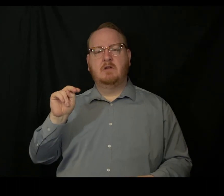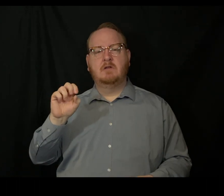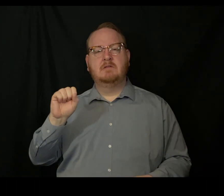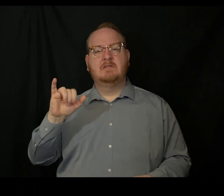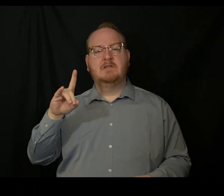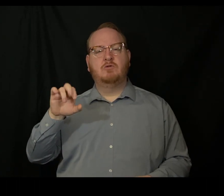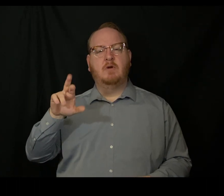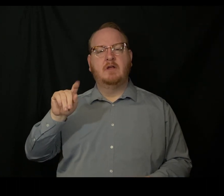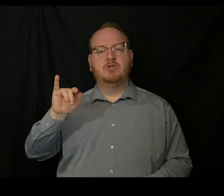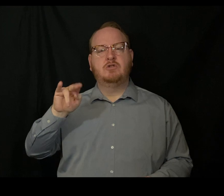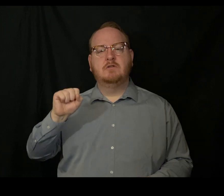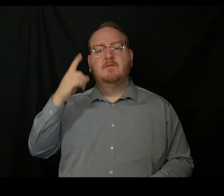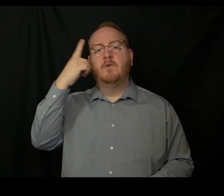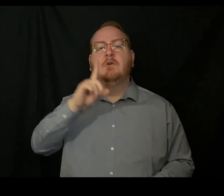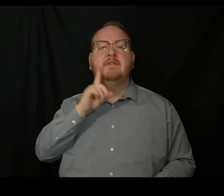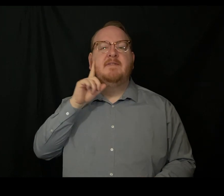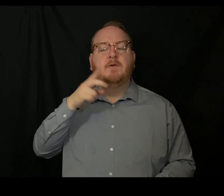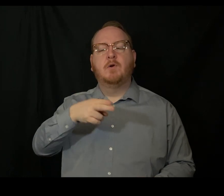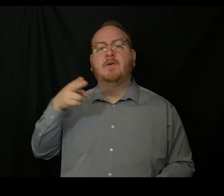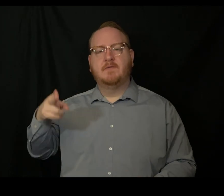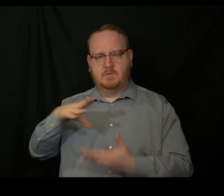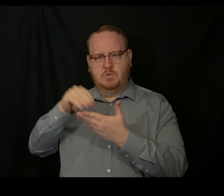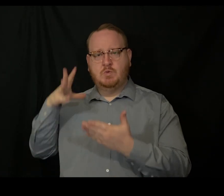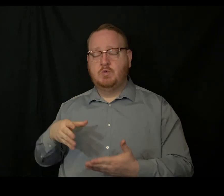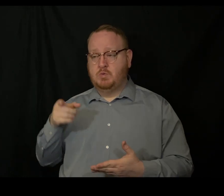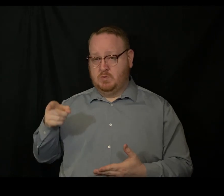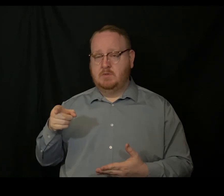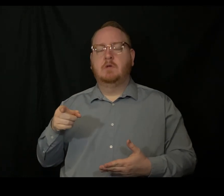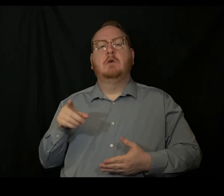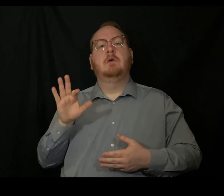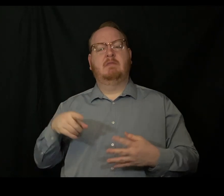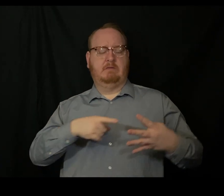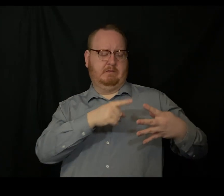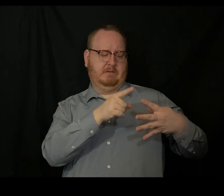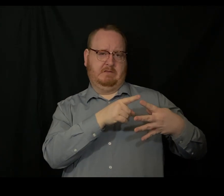Students. And so this Special Considerations is one of my